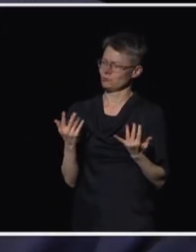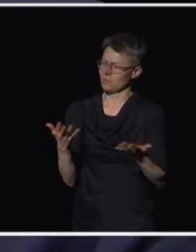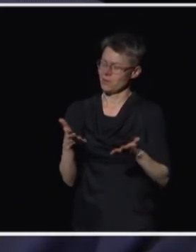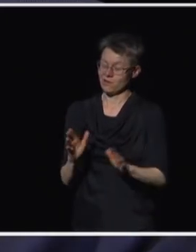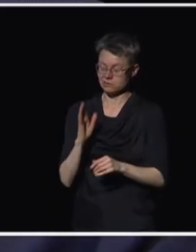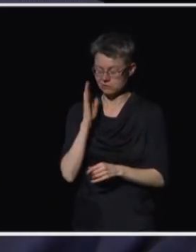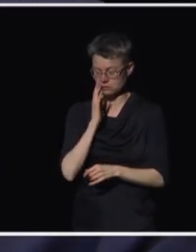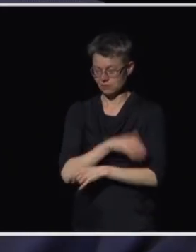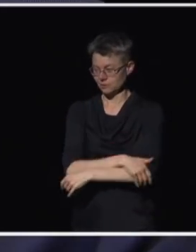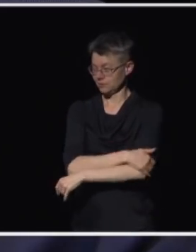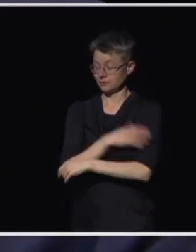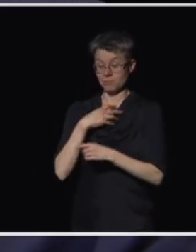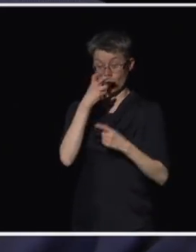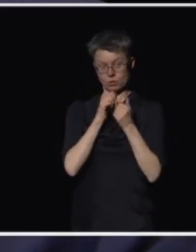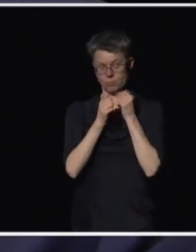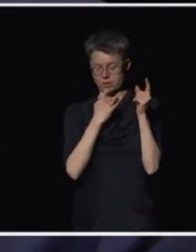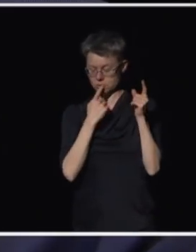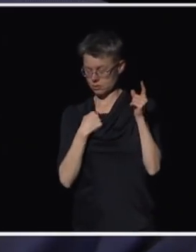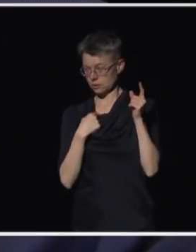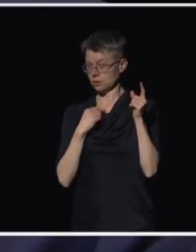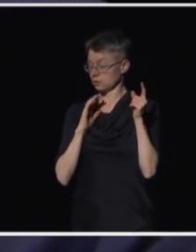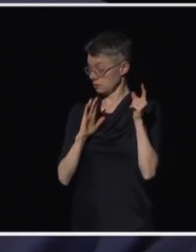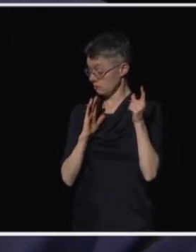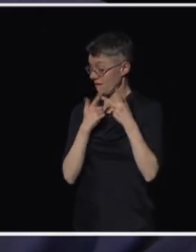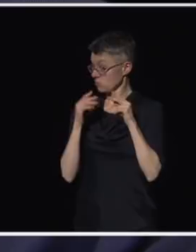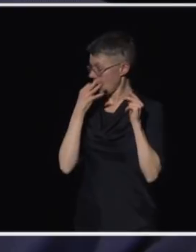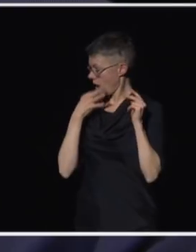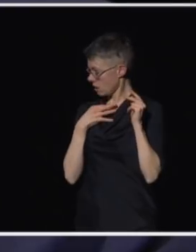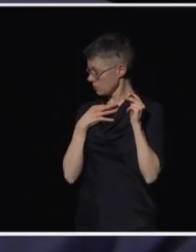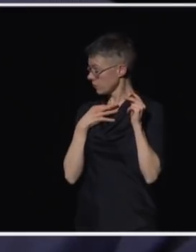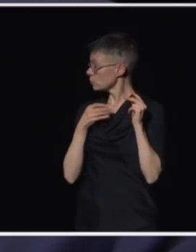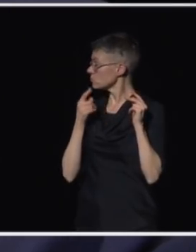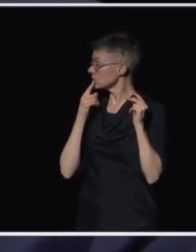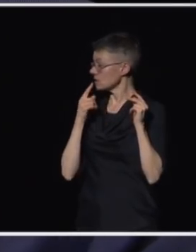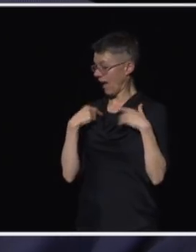And my older brother says to me, listen, if anybody asks about it, you just say we don't know what happened.